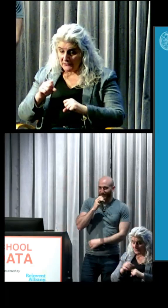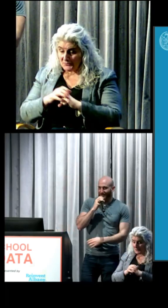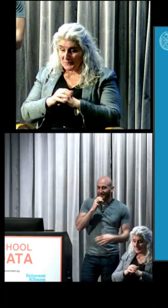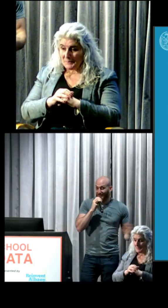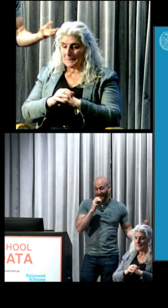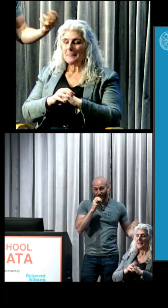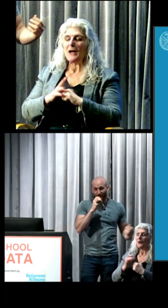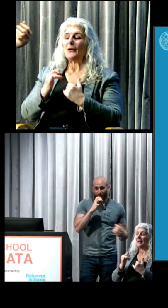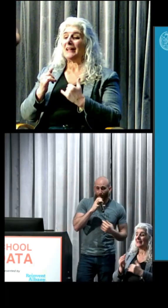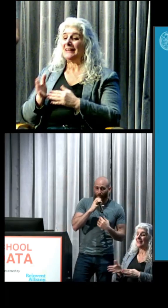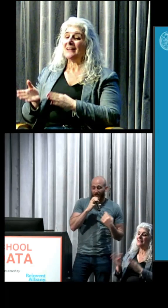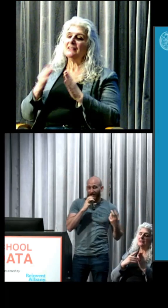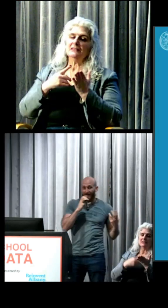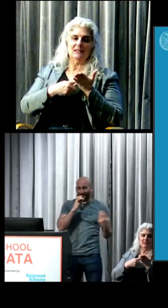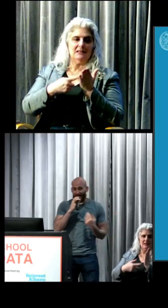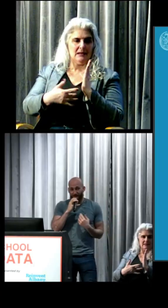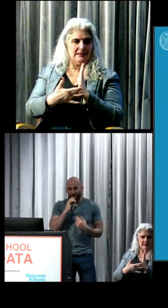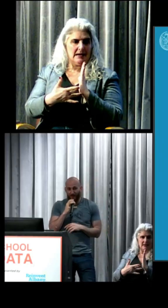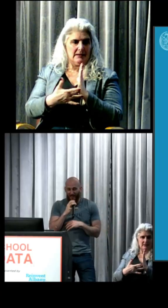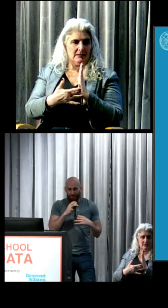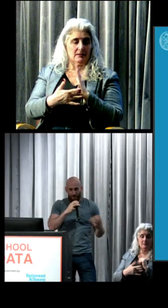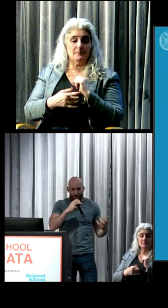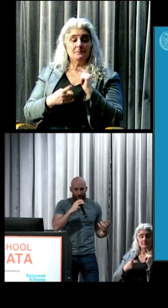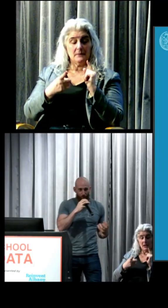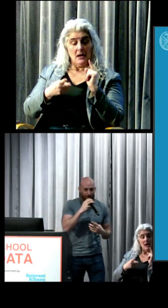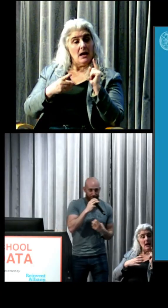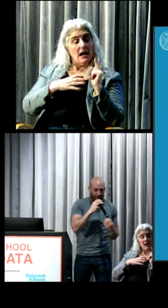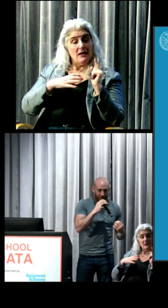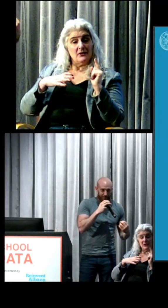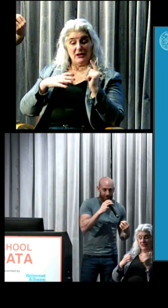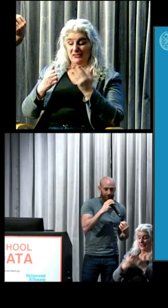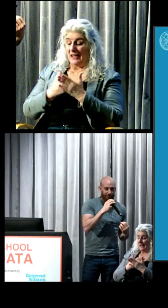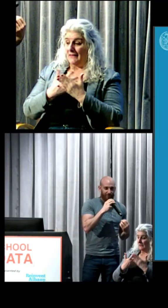you guys could just reflect a little bit, and we don't necessarily need to go down the line if you